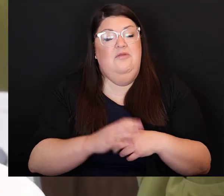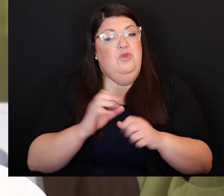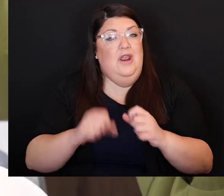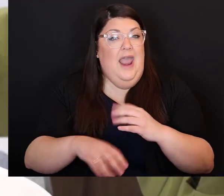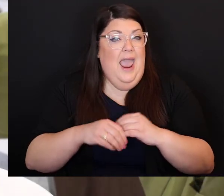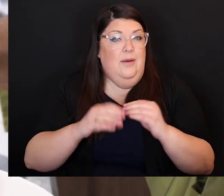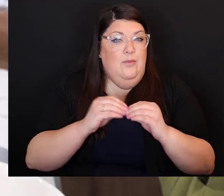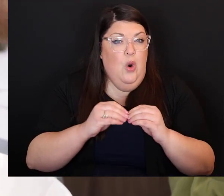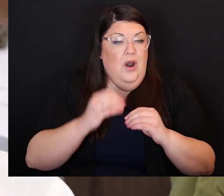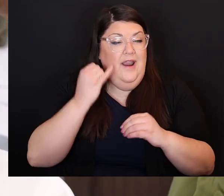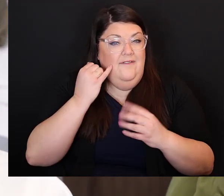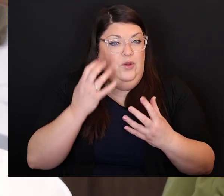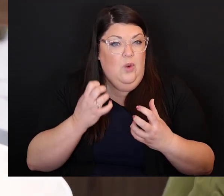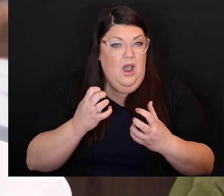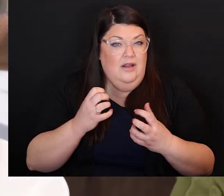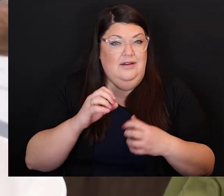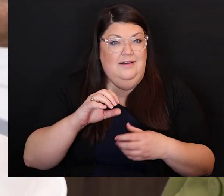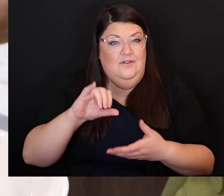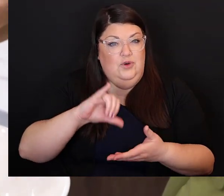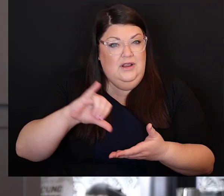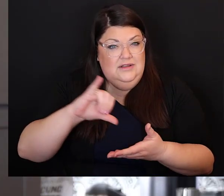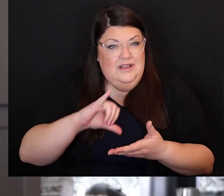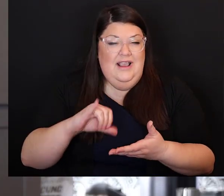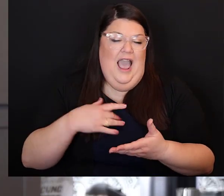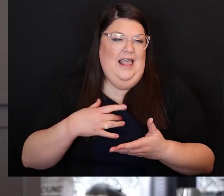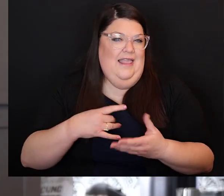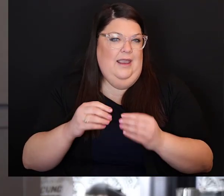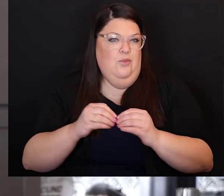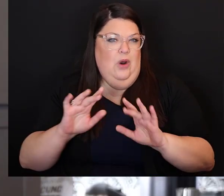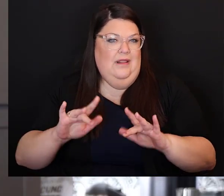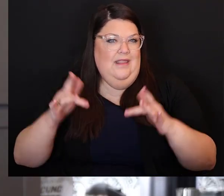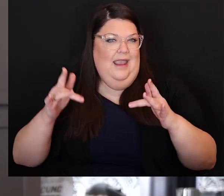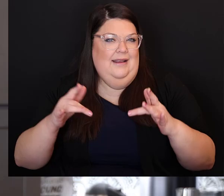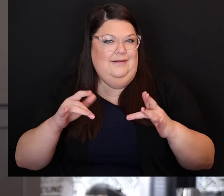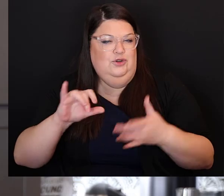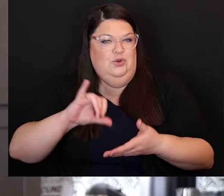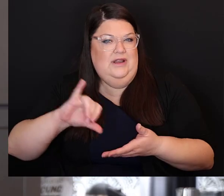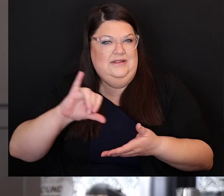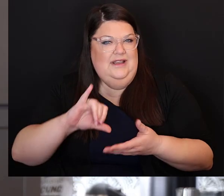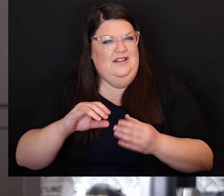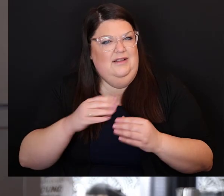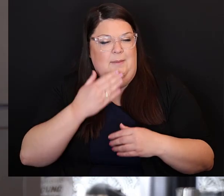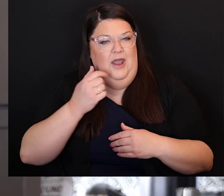I like a lighter dressing on this salad, just 'cause it's a little better for me, low fat-wise.